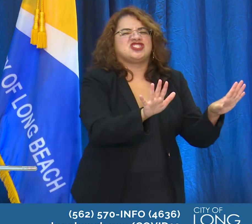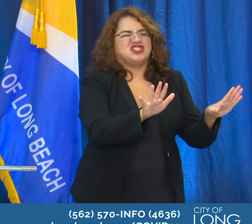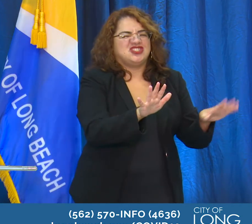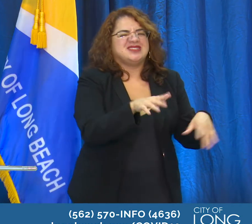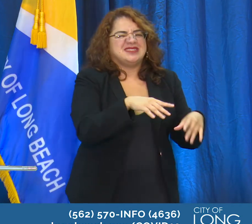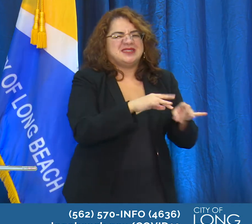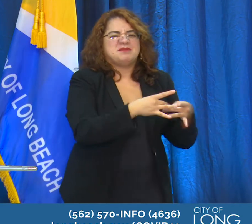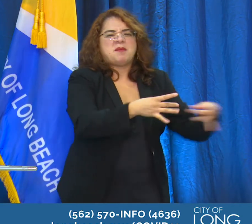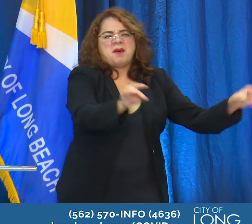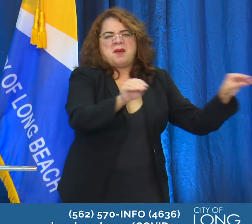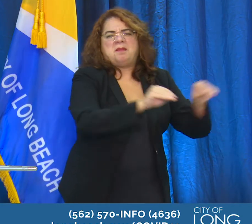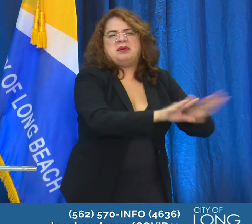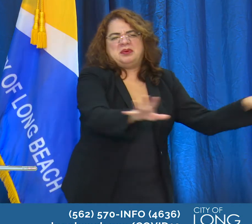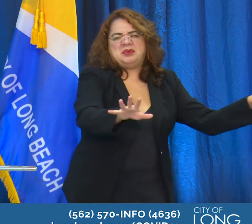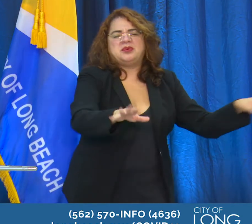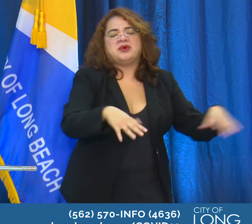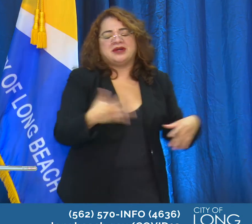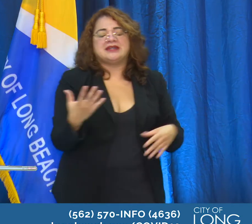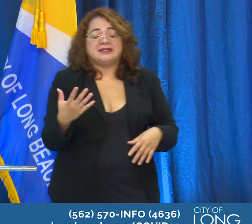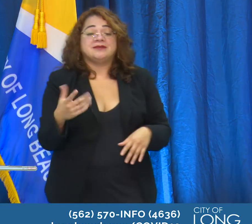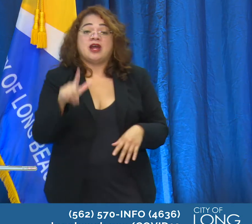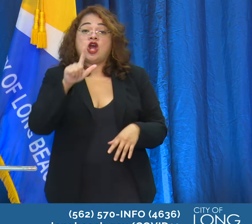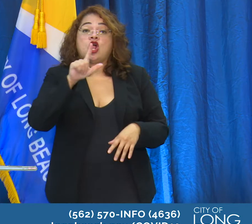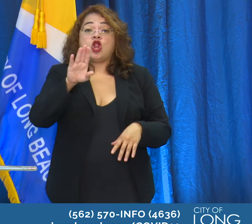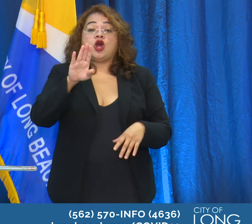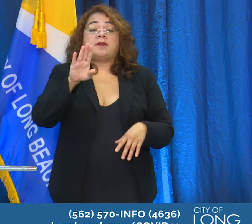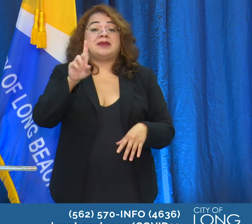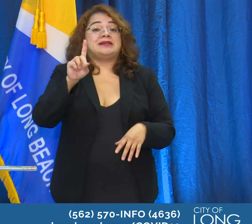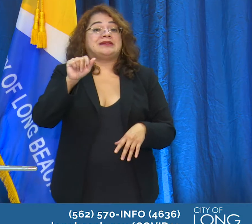Our Long Beach data, because our Long Beach data do not yet meet the stability criteria,